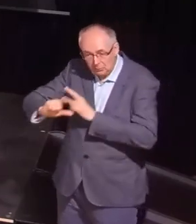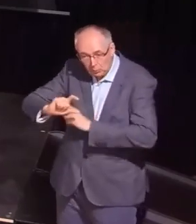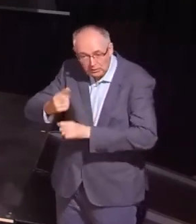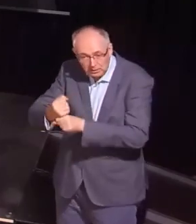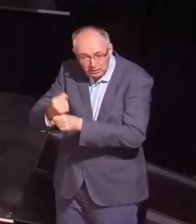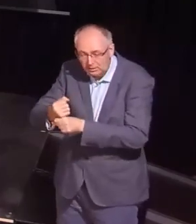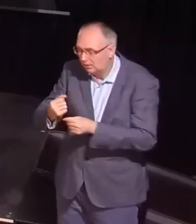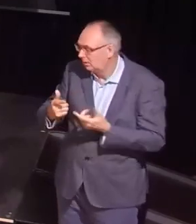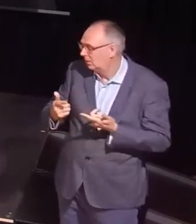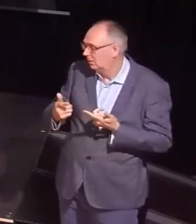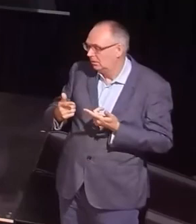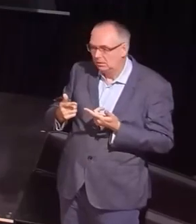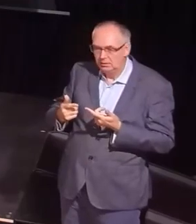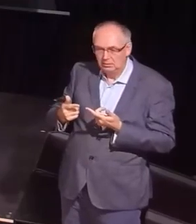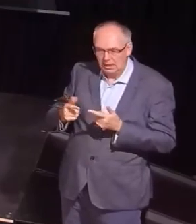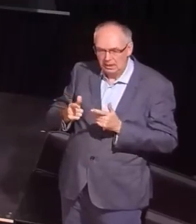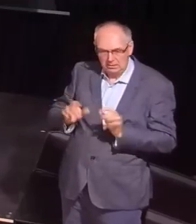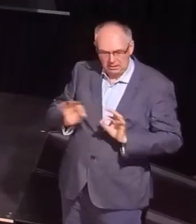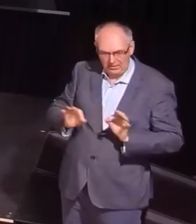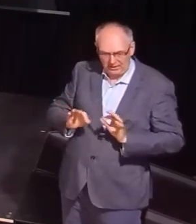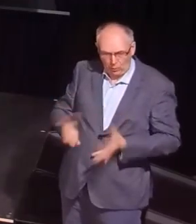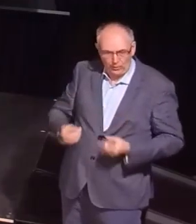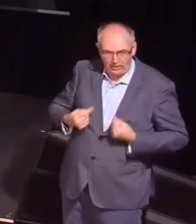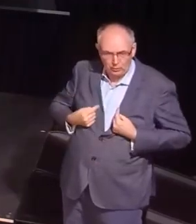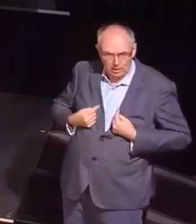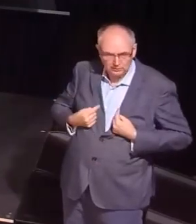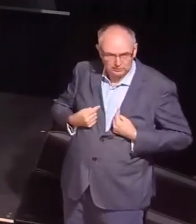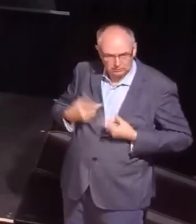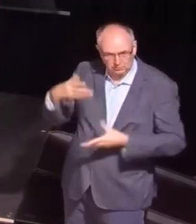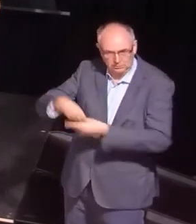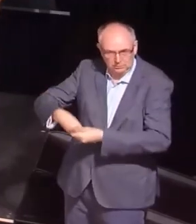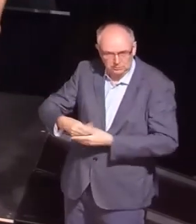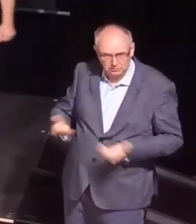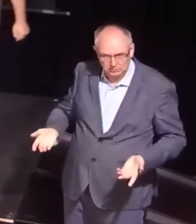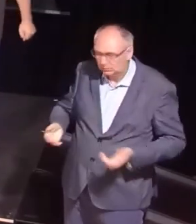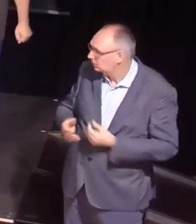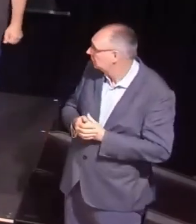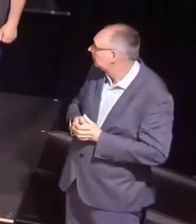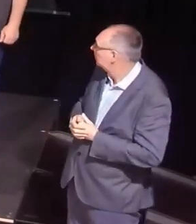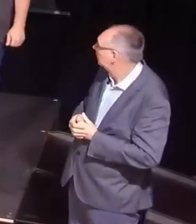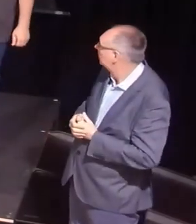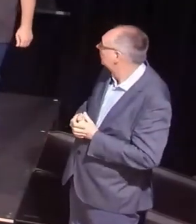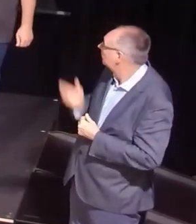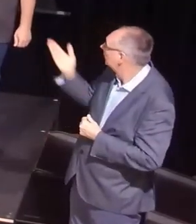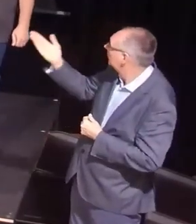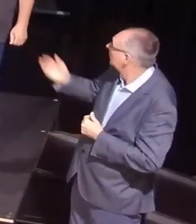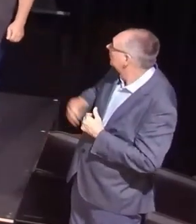Nothing about us without us. So, in conclusion, it is dangerous to go alone.